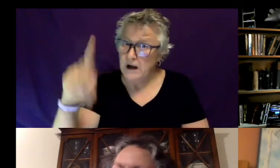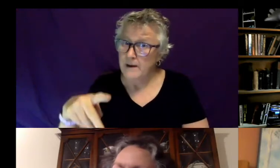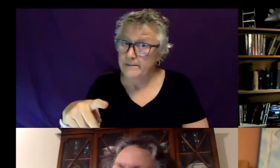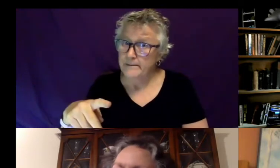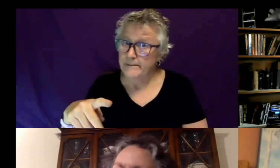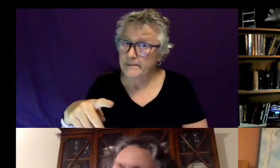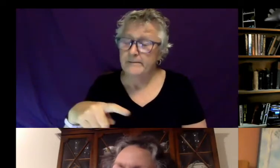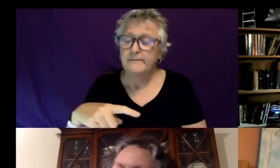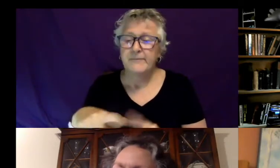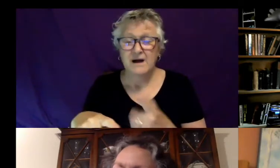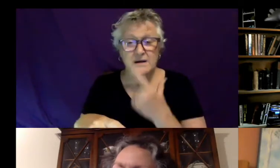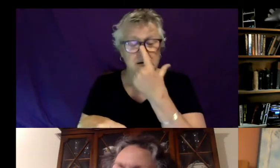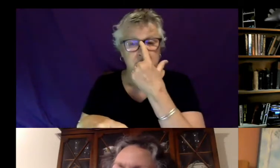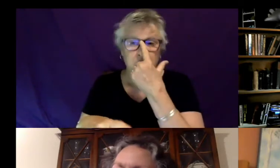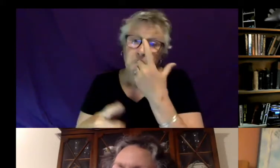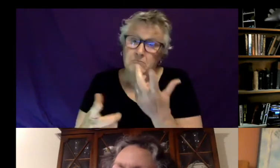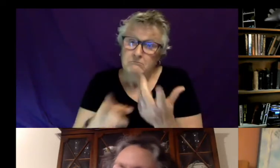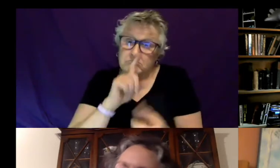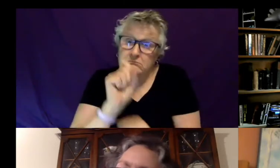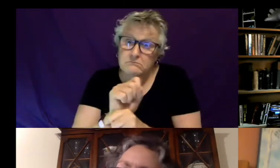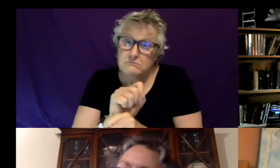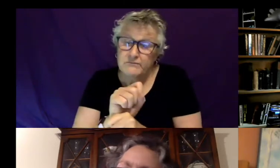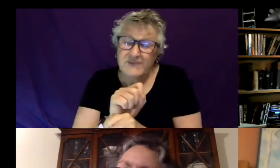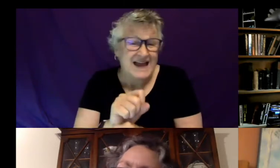because you can-- you don't know, really. Um,